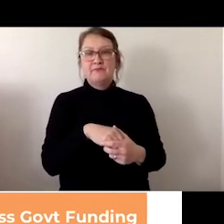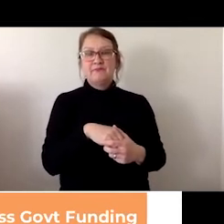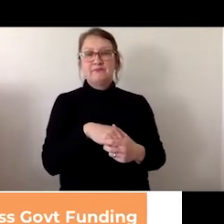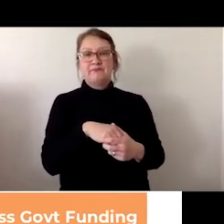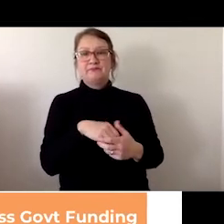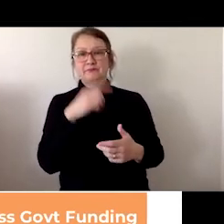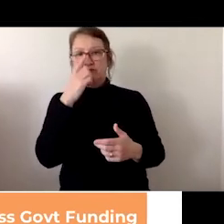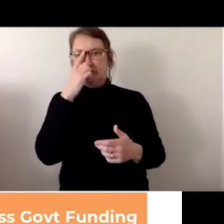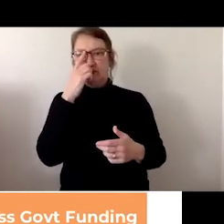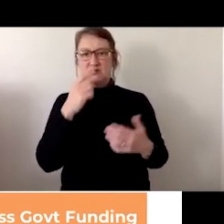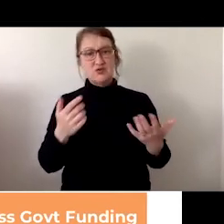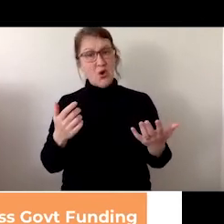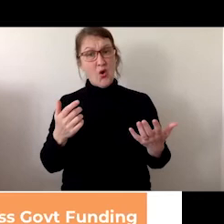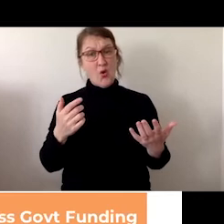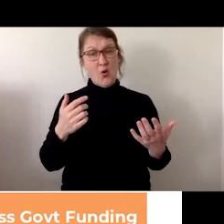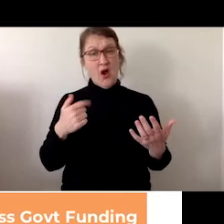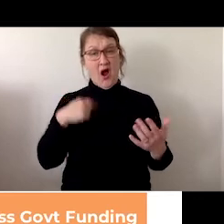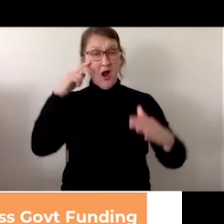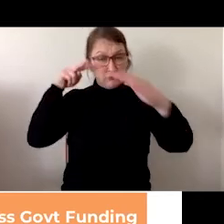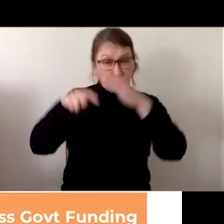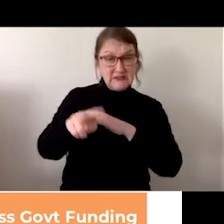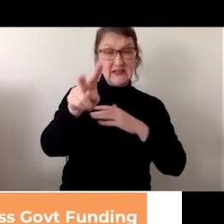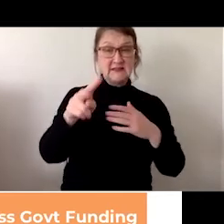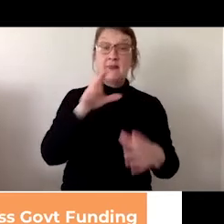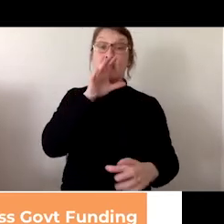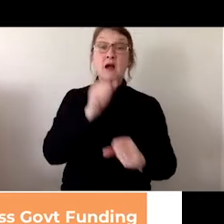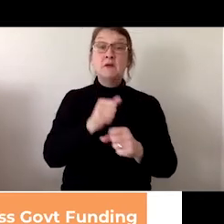We can expect that that's going to get hard. So, look